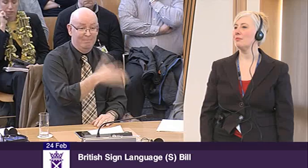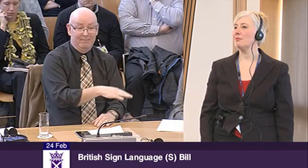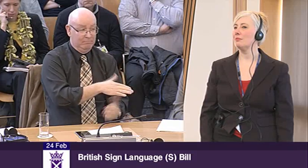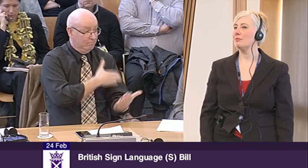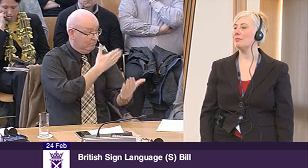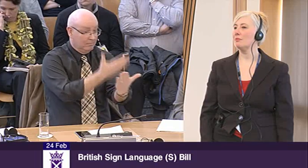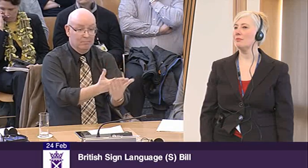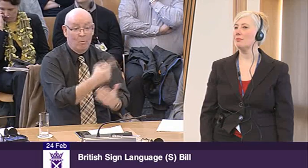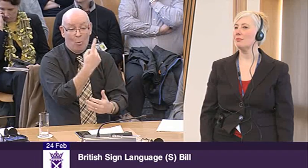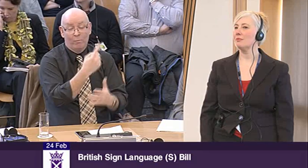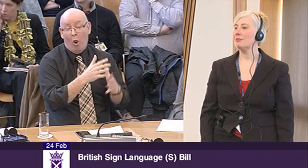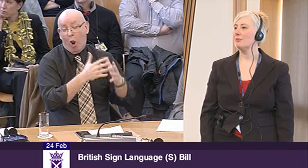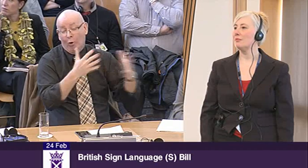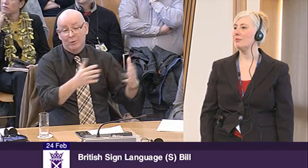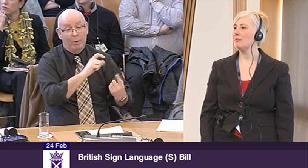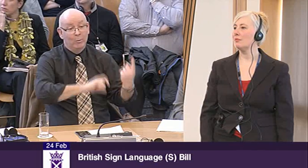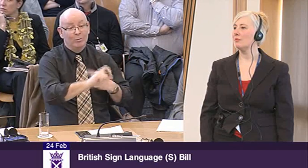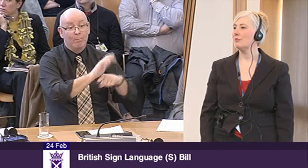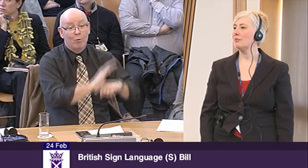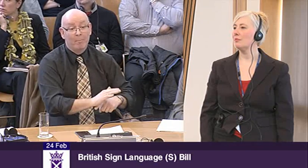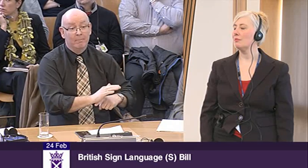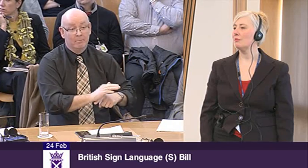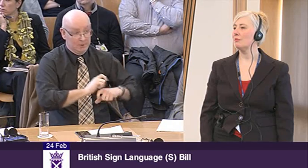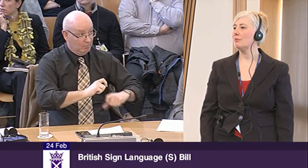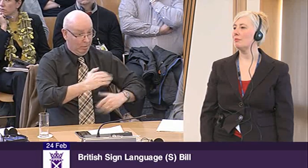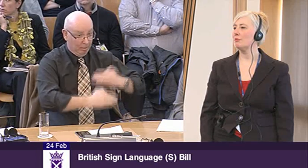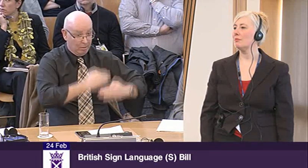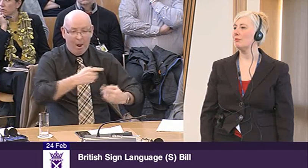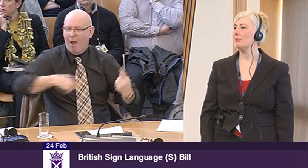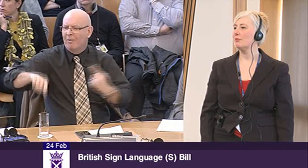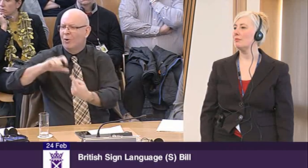has been going since 1981 and is one of the longest-running community programmes in the